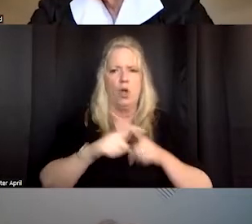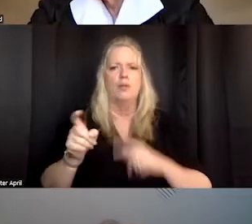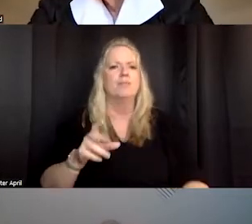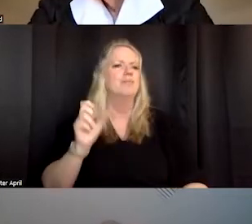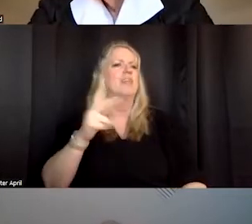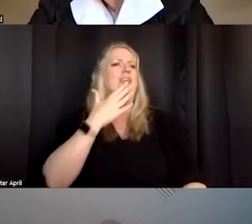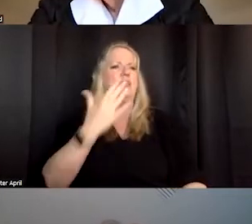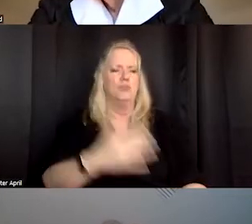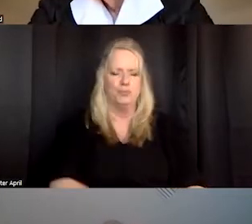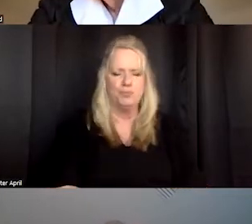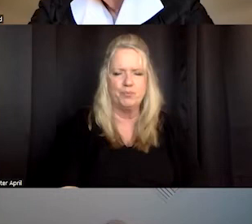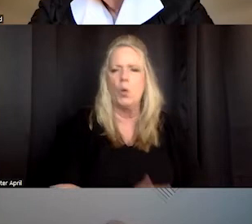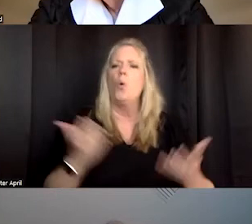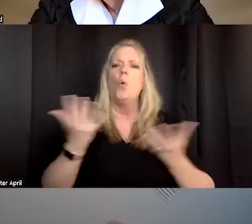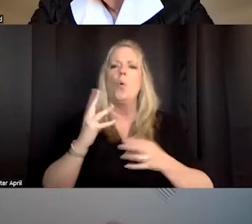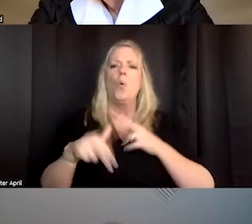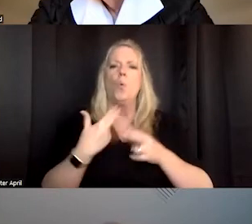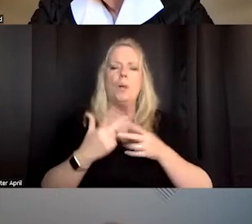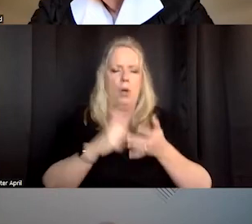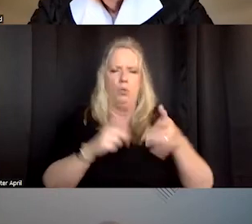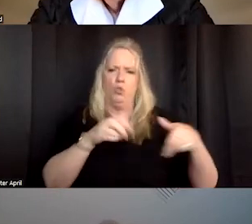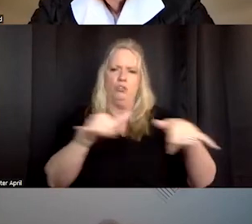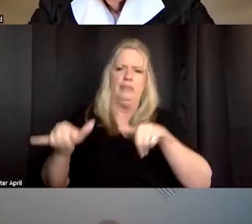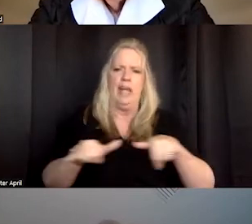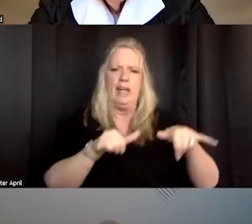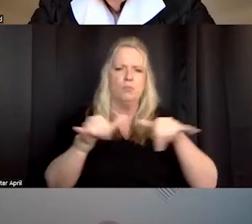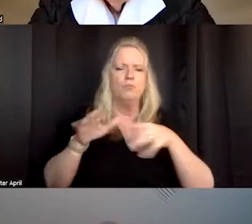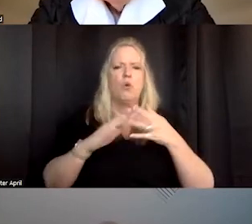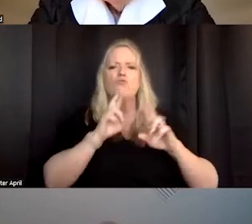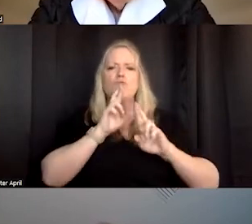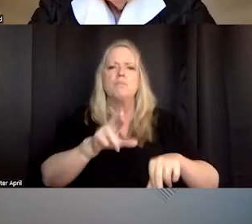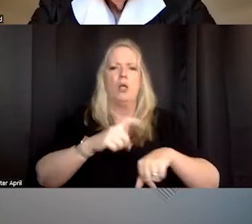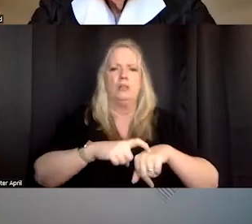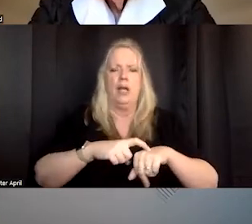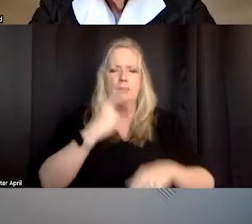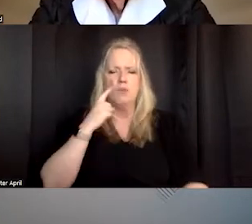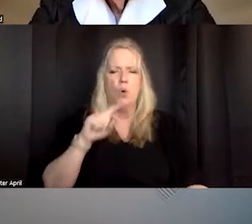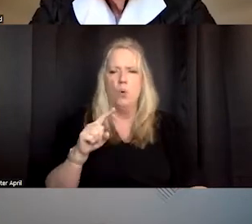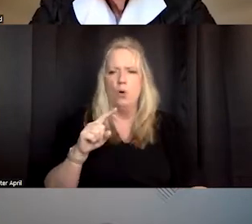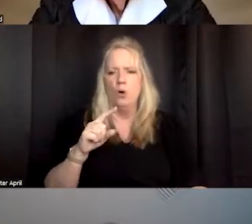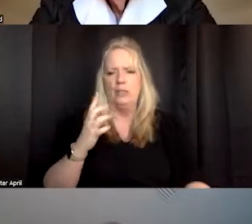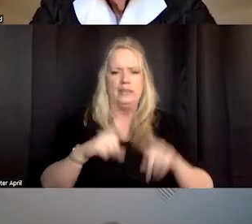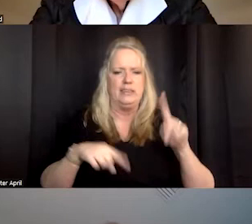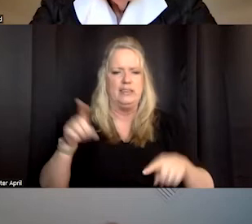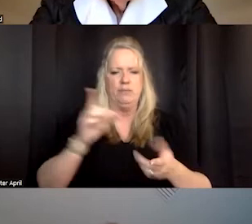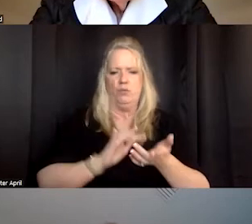WHAT ABOUT STANDARDS IN TERMS OF RESPONSE TIMES FOR THESE DIFFERENT POISON CENTERS? IN